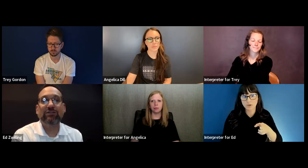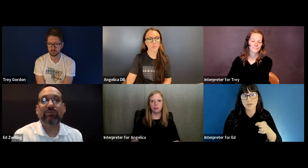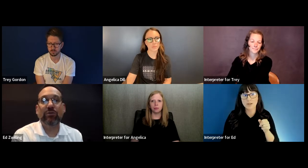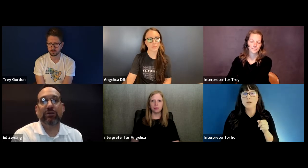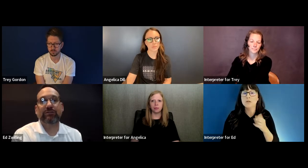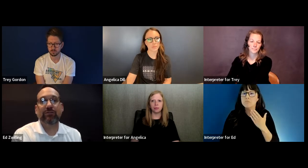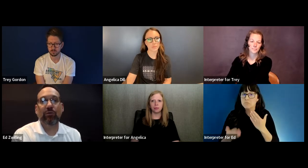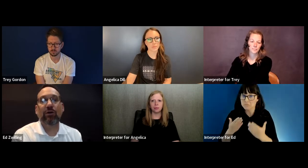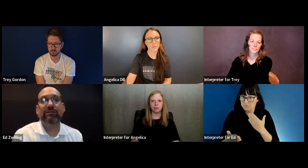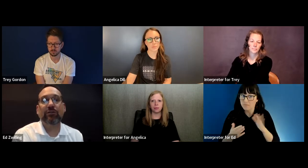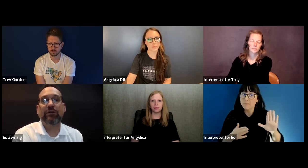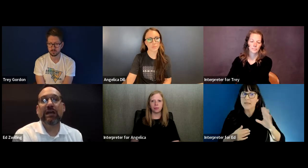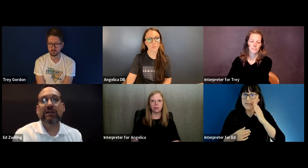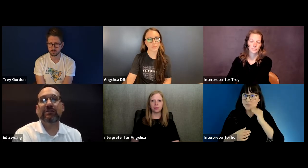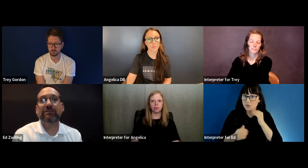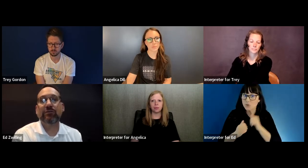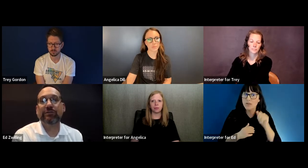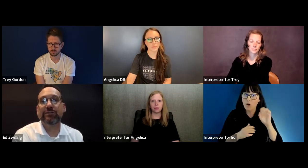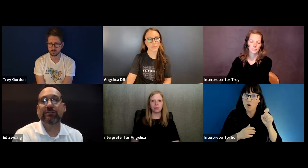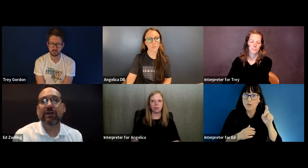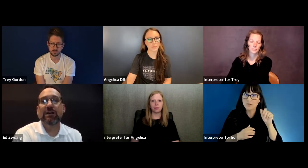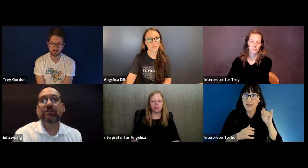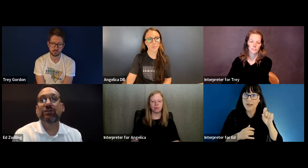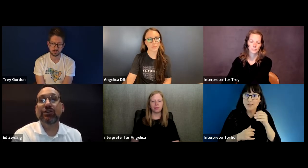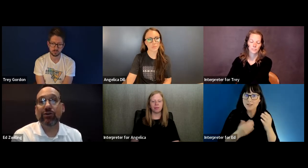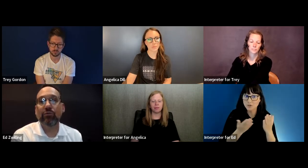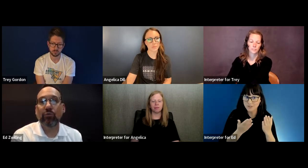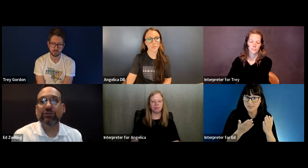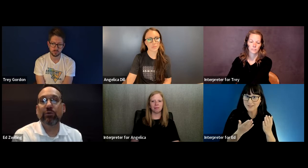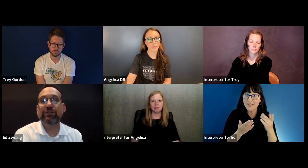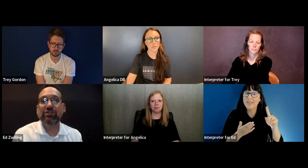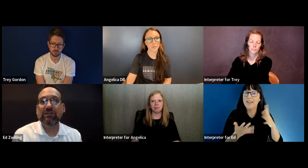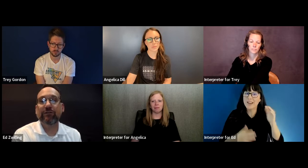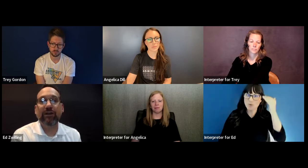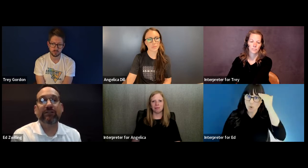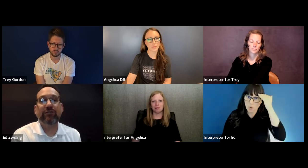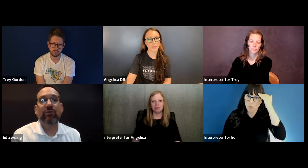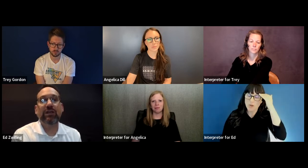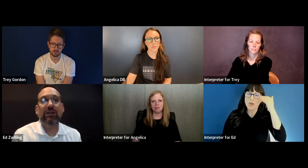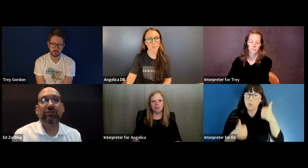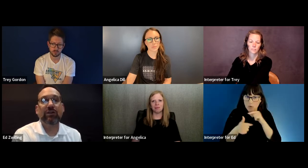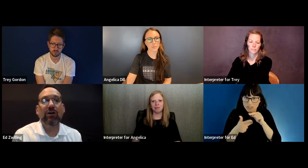experience with auxiliary aids and services to know which will achieve effective communication